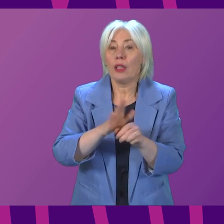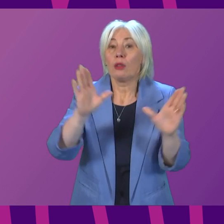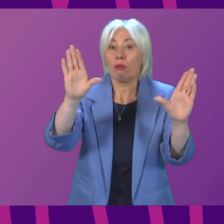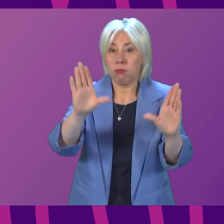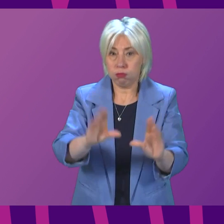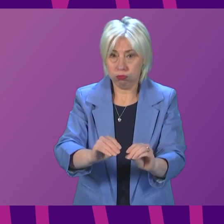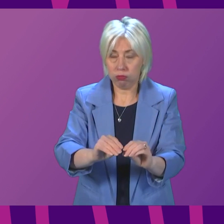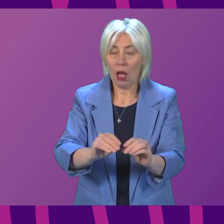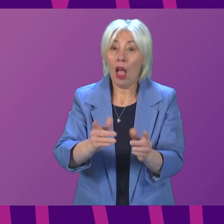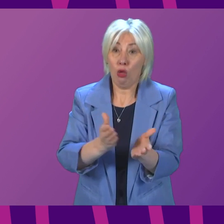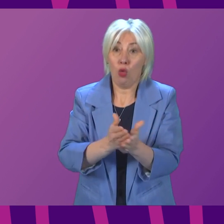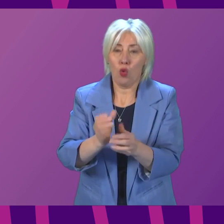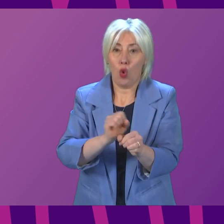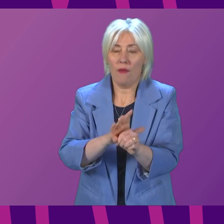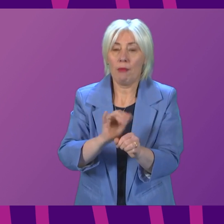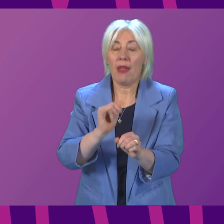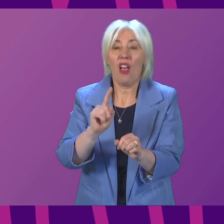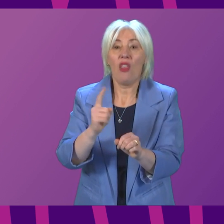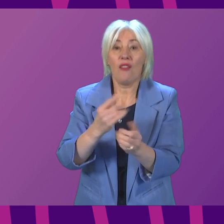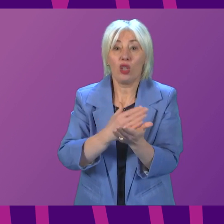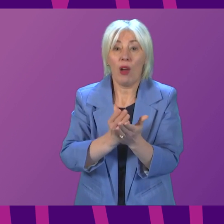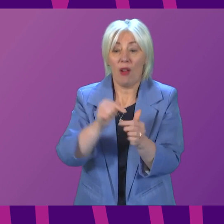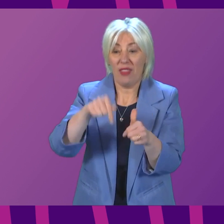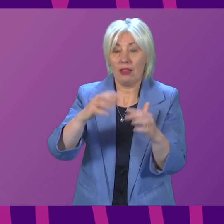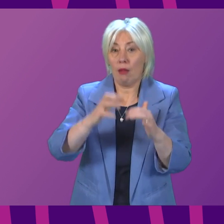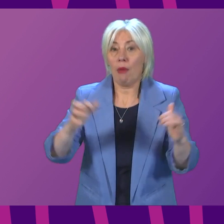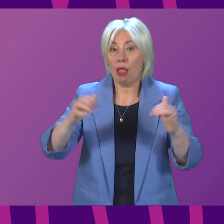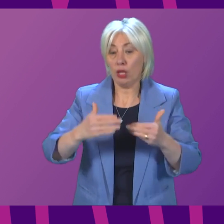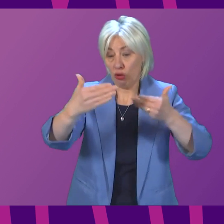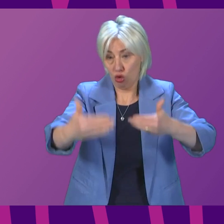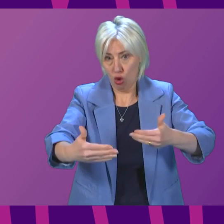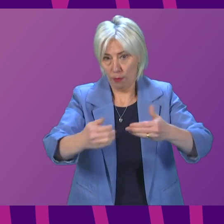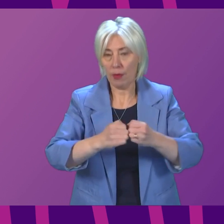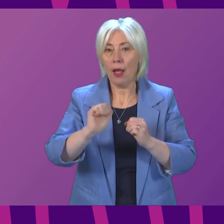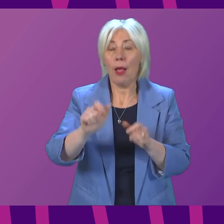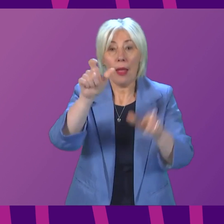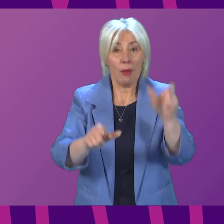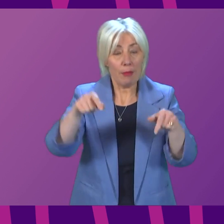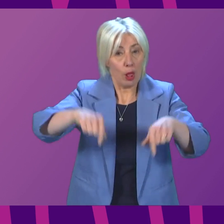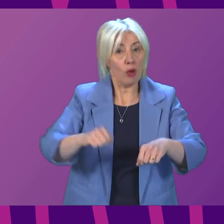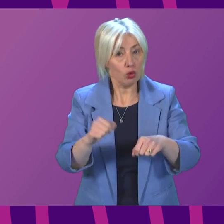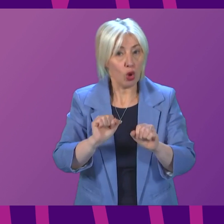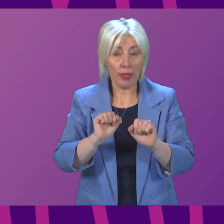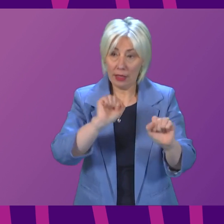and Covid permitting, within the first half of this parliamentary term. The people of Scotland will then have the choice to take our future into our own hands